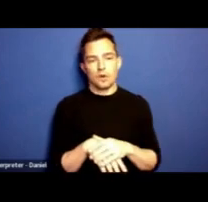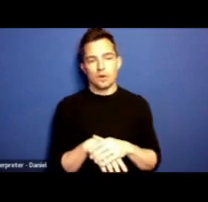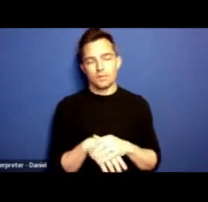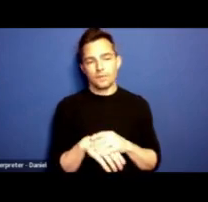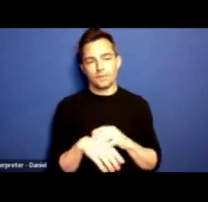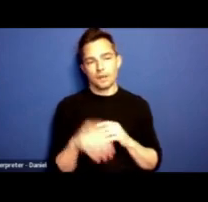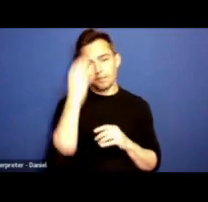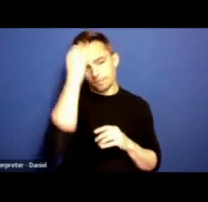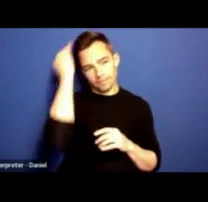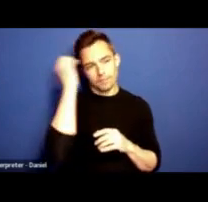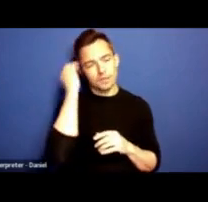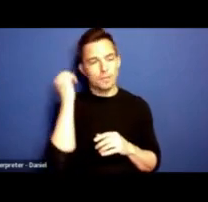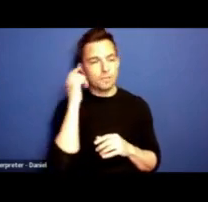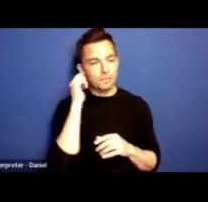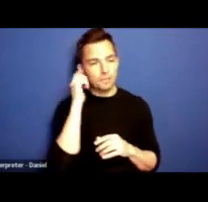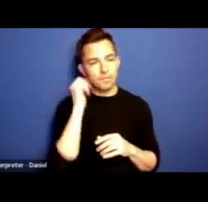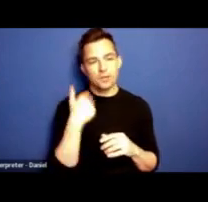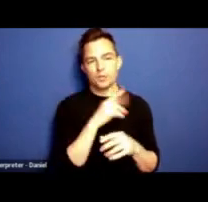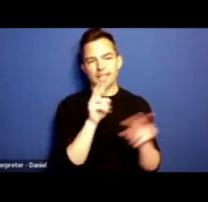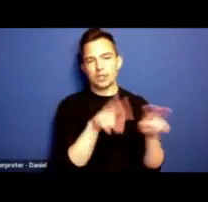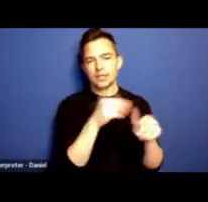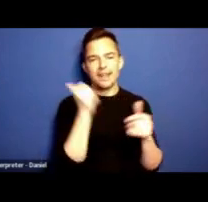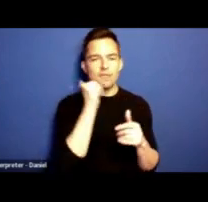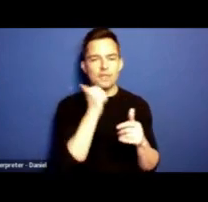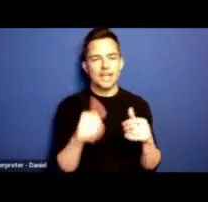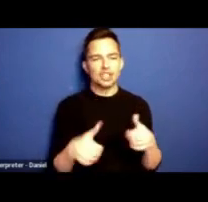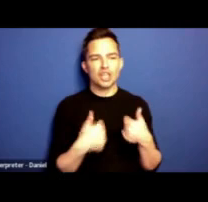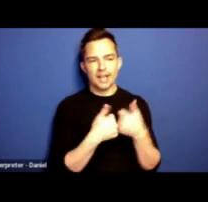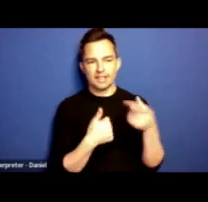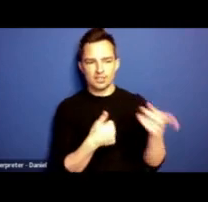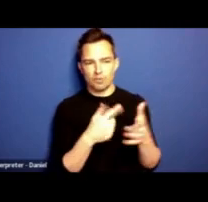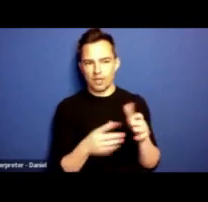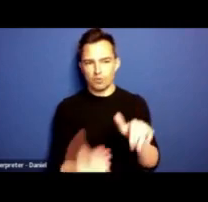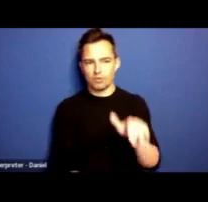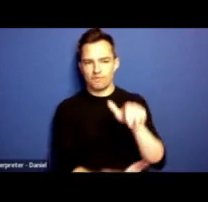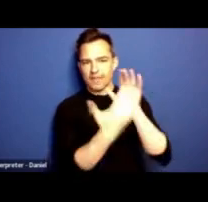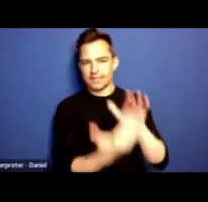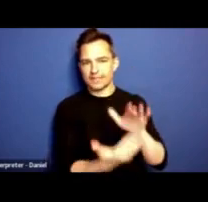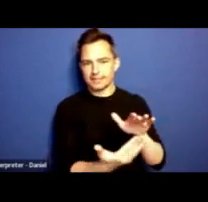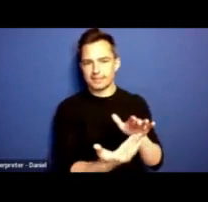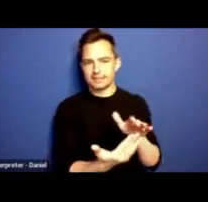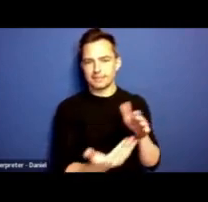everyday challenge of what he was facing. And so he had worked